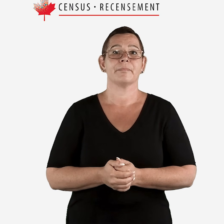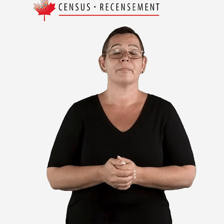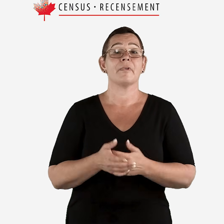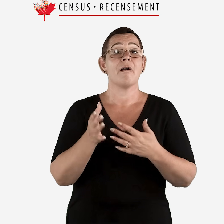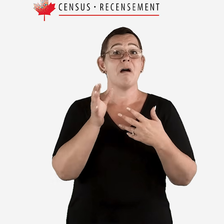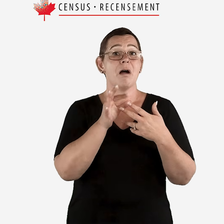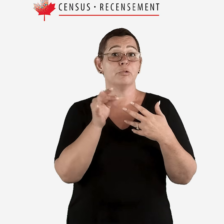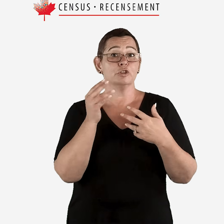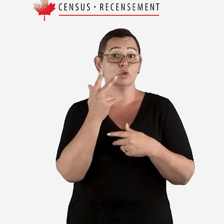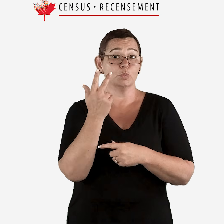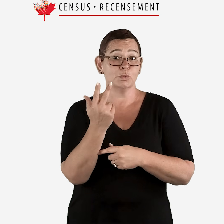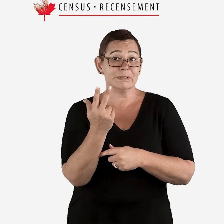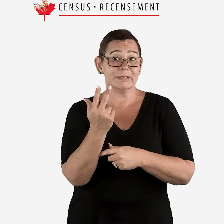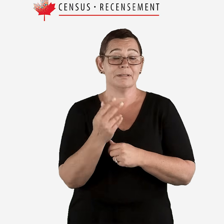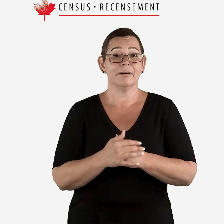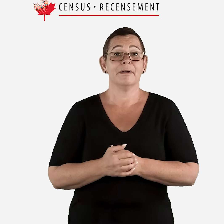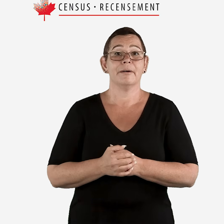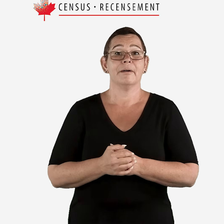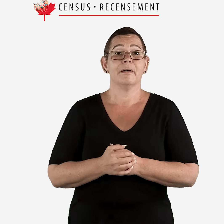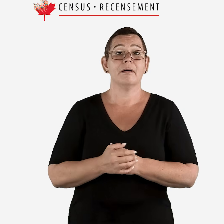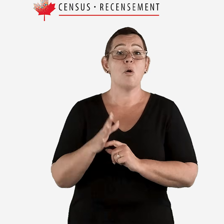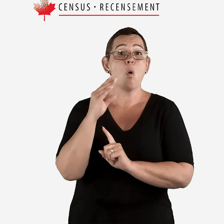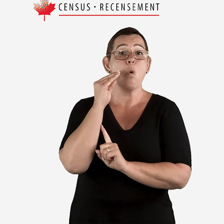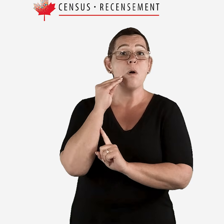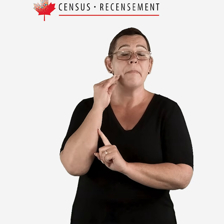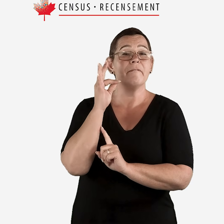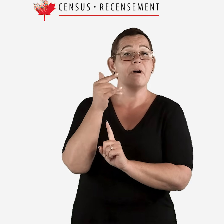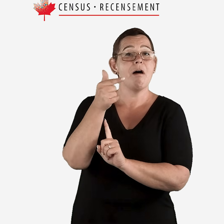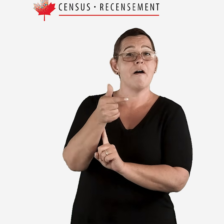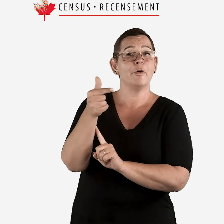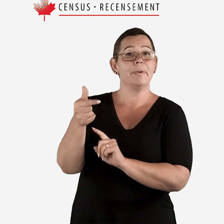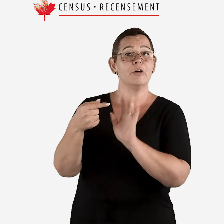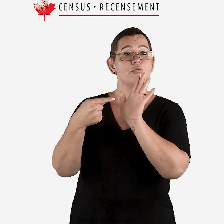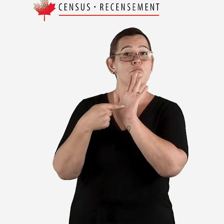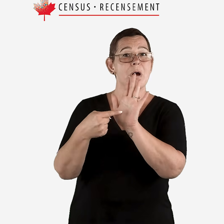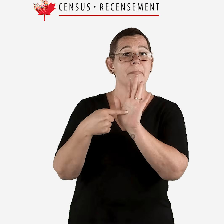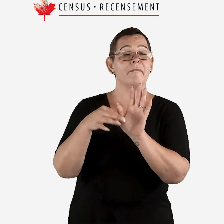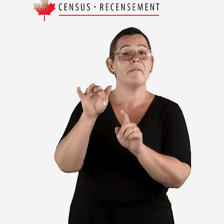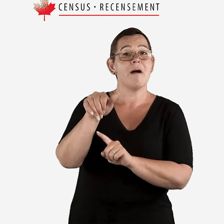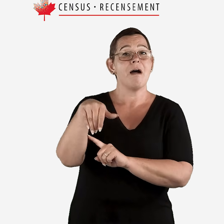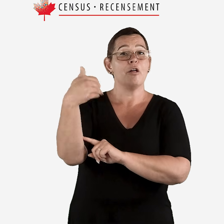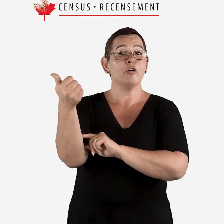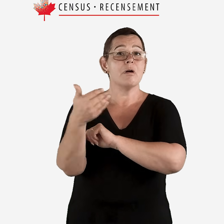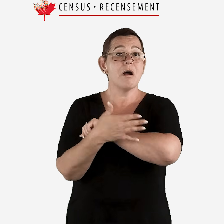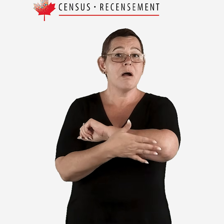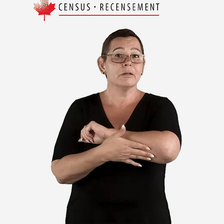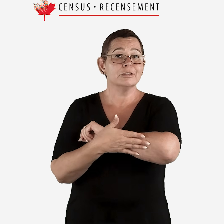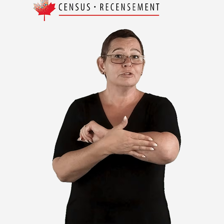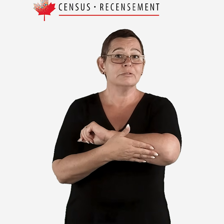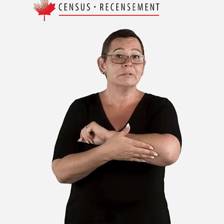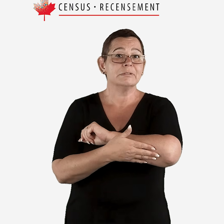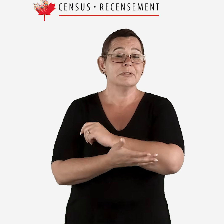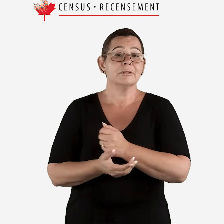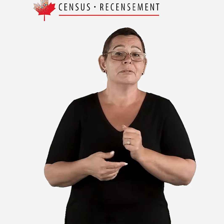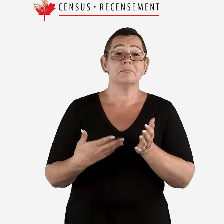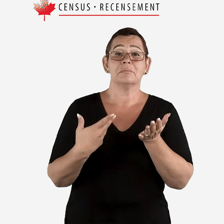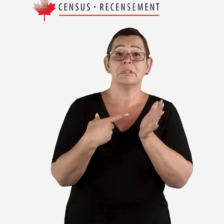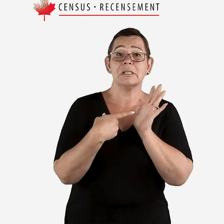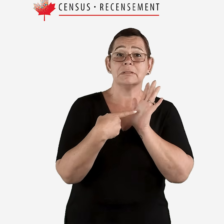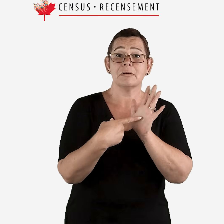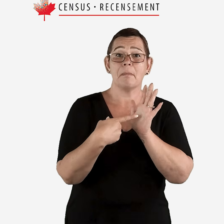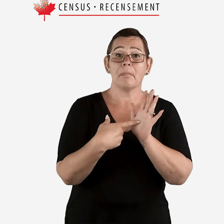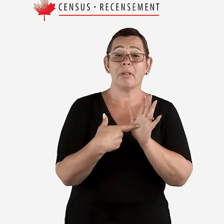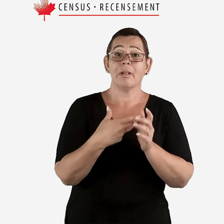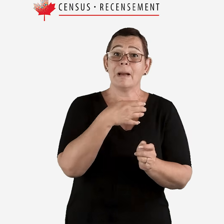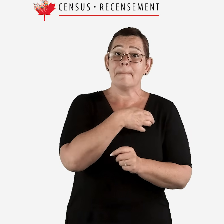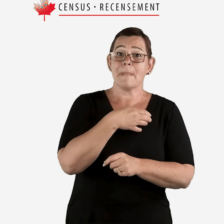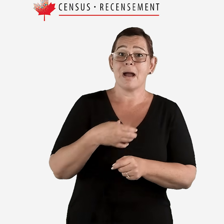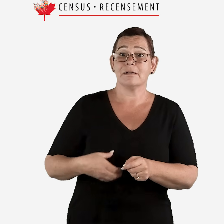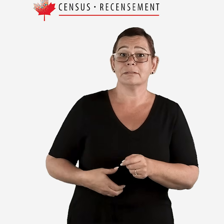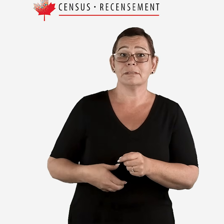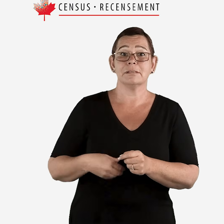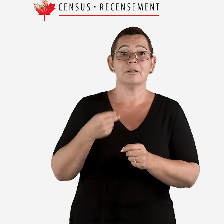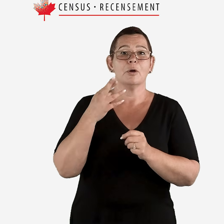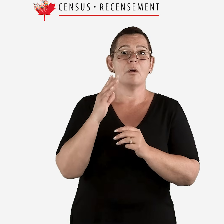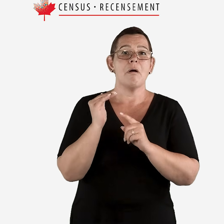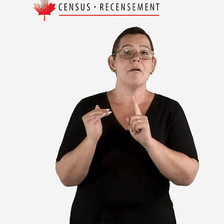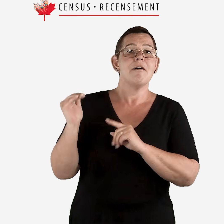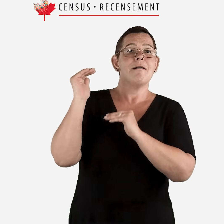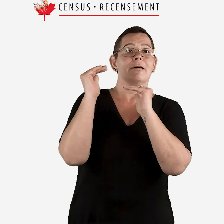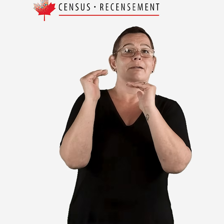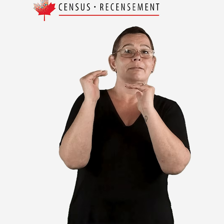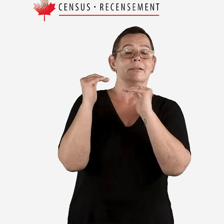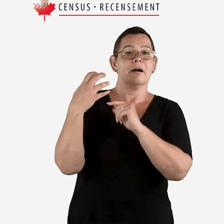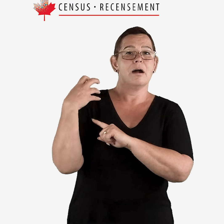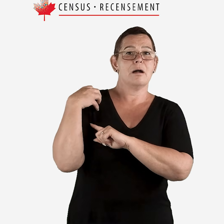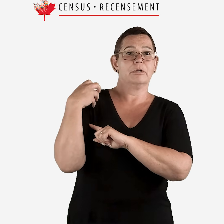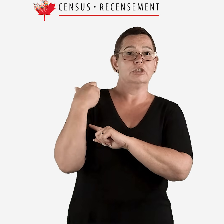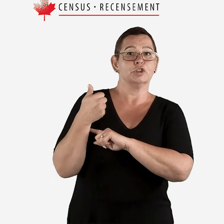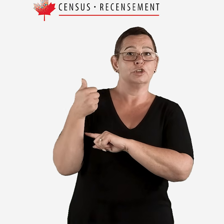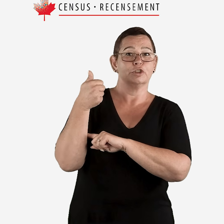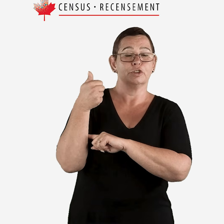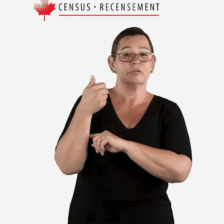Response option 3: the HOME OF A GOVERNMENT REPRESENTATIVE OF ANOTHER COUNTRY (for example, an embassy or a high commission)